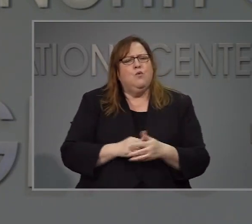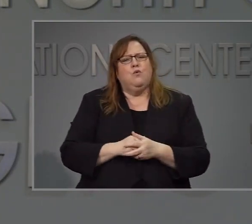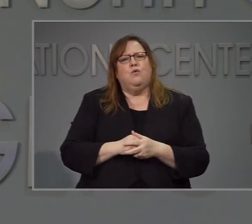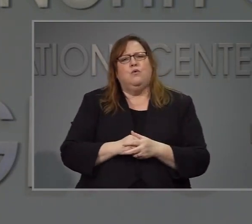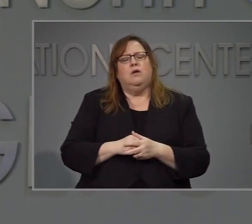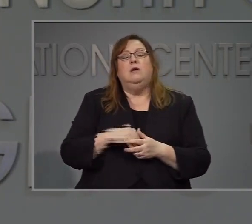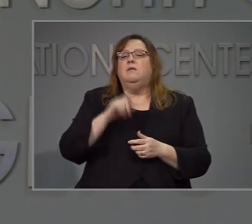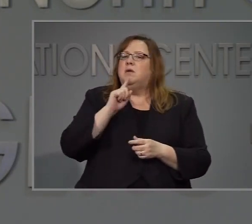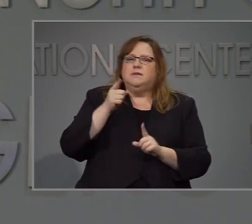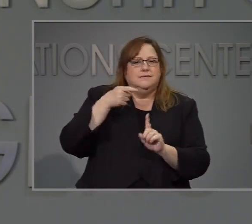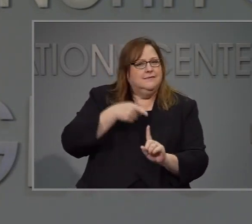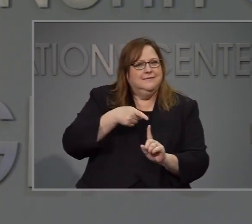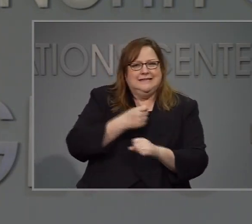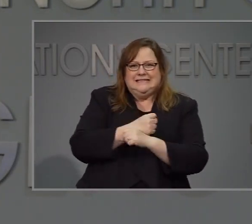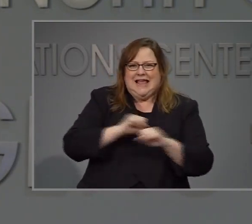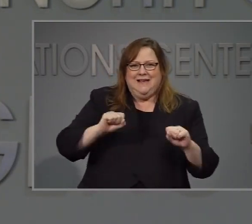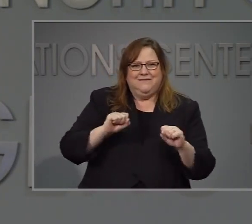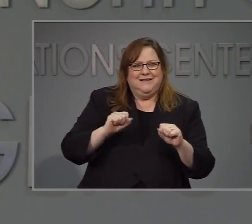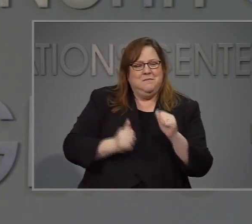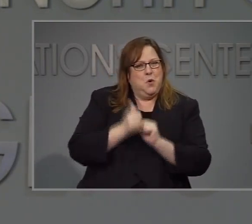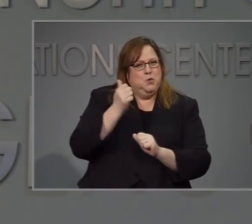BUT WE CAN ONLY HELP OUR